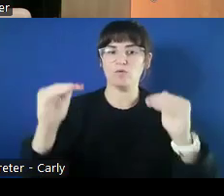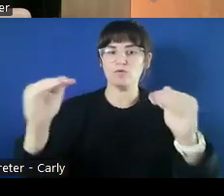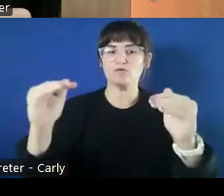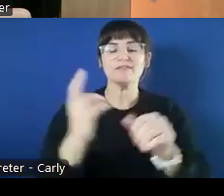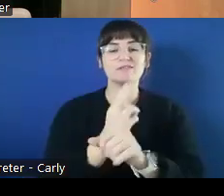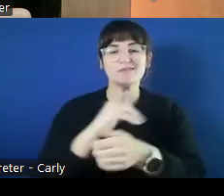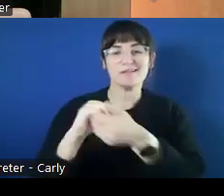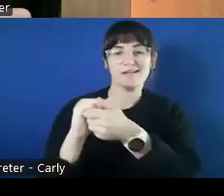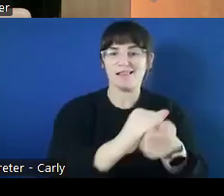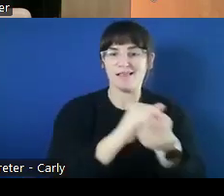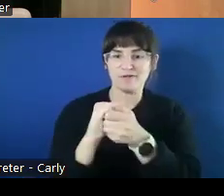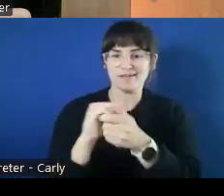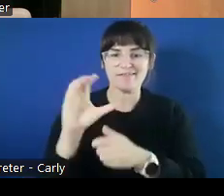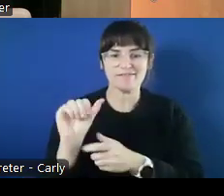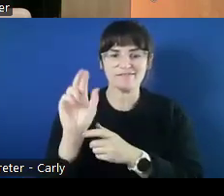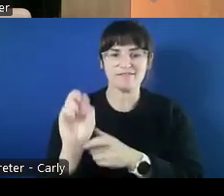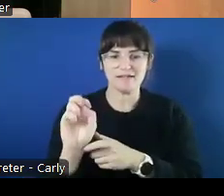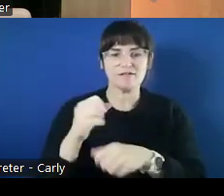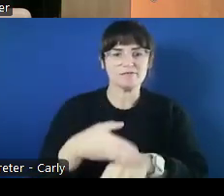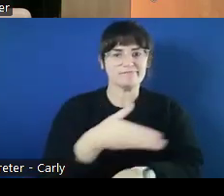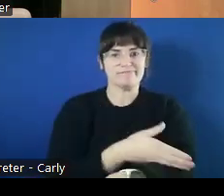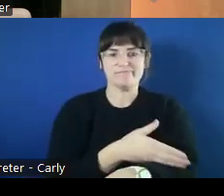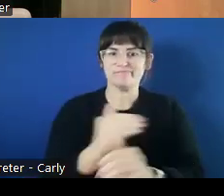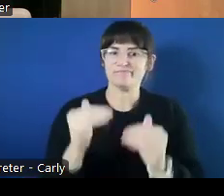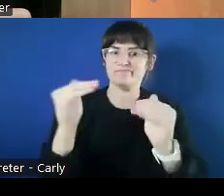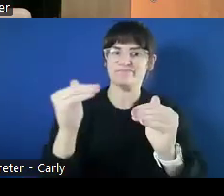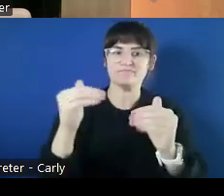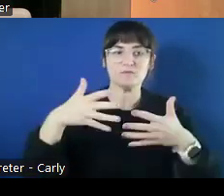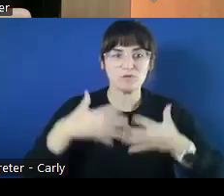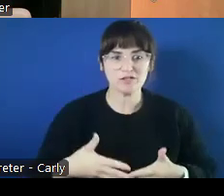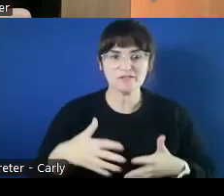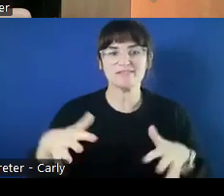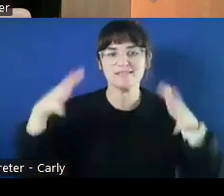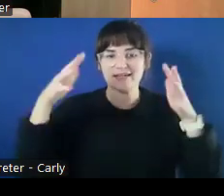depression and anxiety disorders in individuals with heart disease he has published over 110